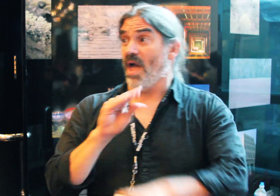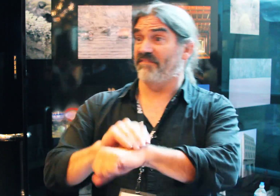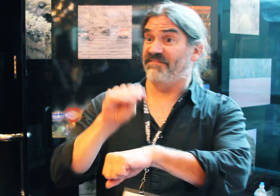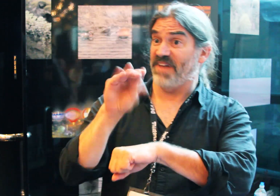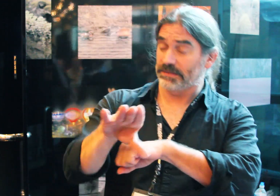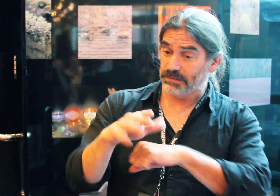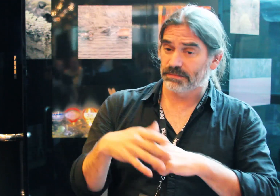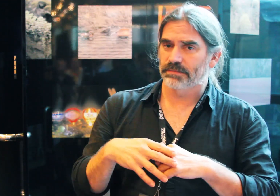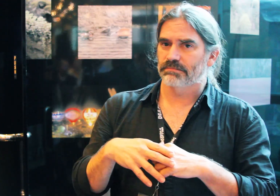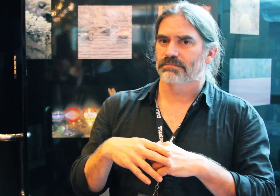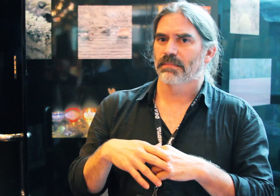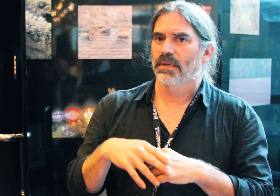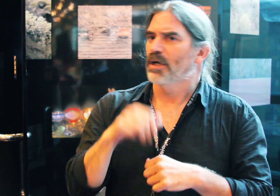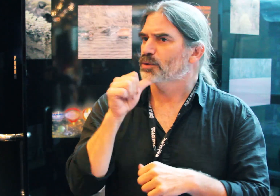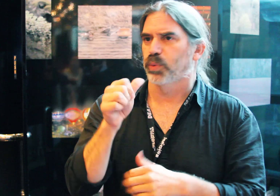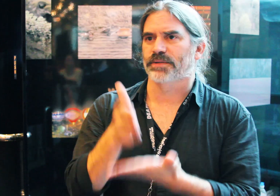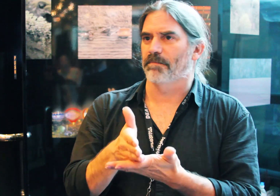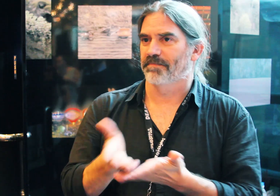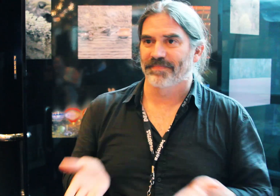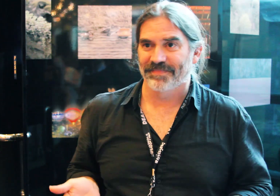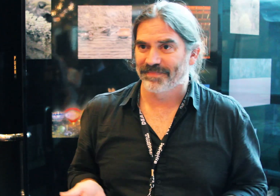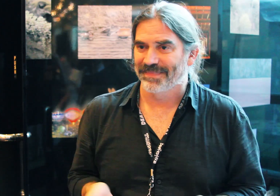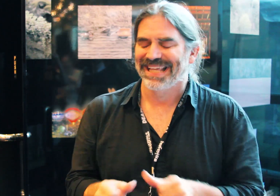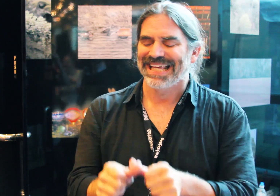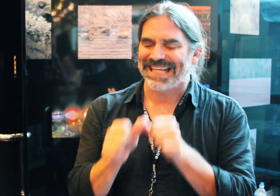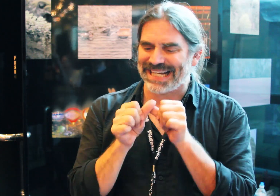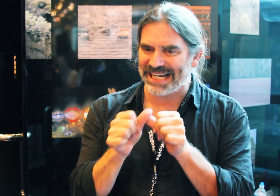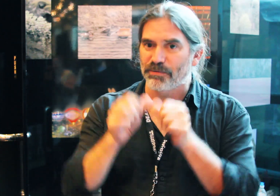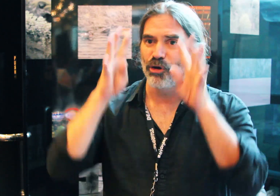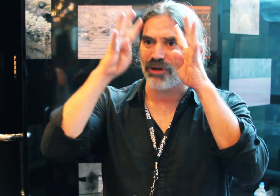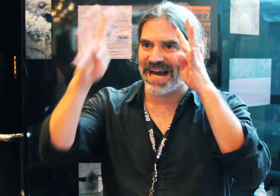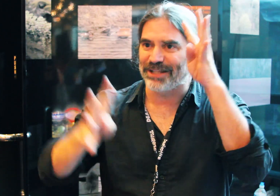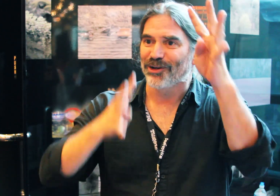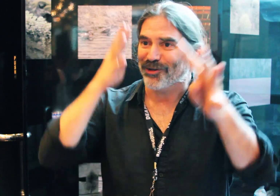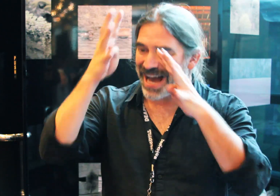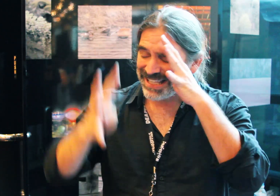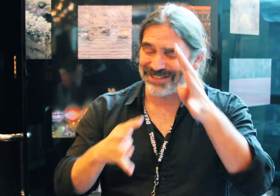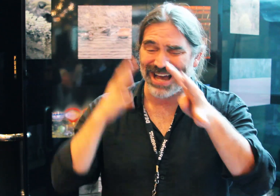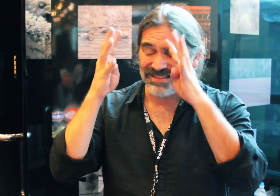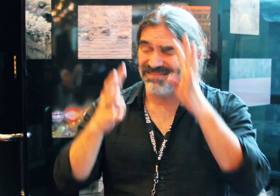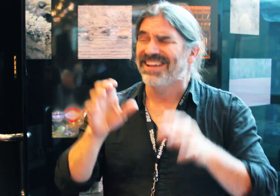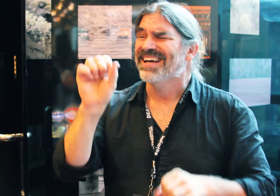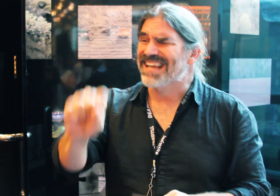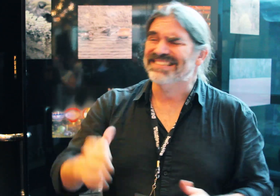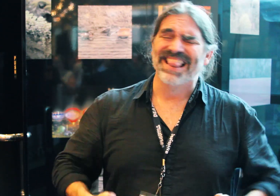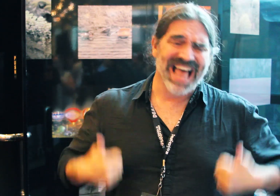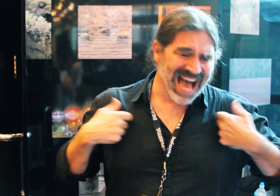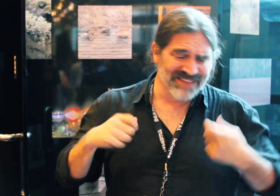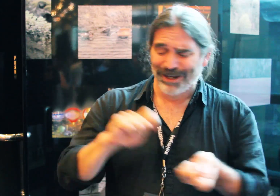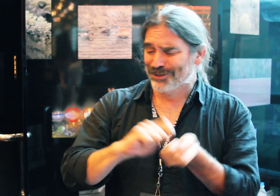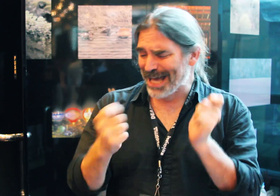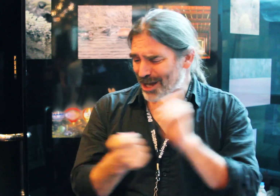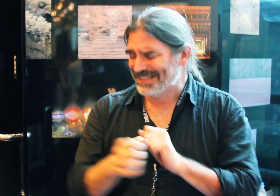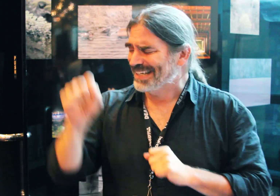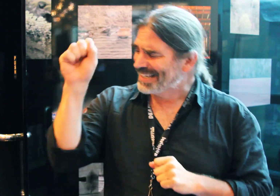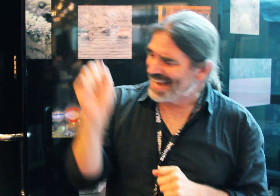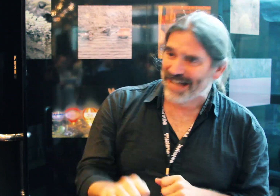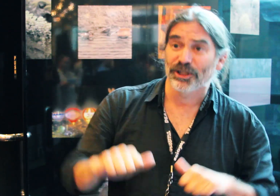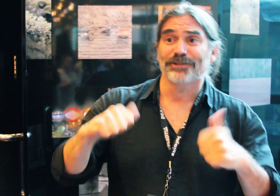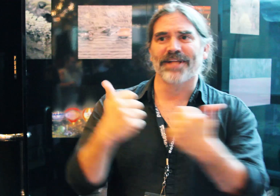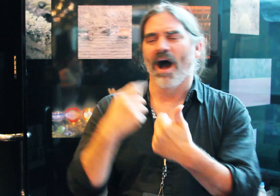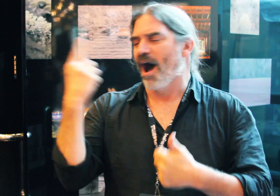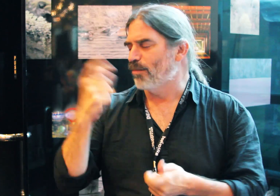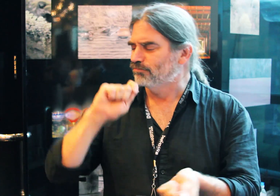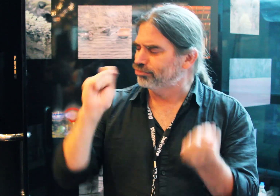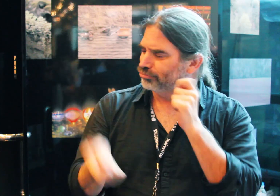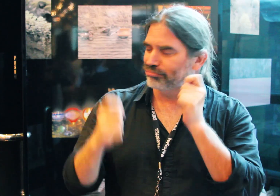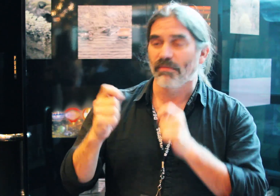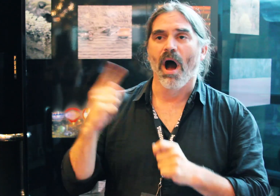My advice...don't stop. Keep creating, creating, creating. Yes life changes and challenges appear,